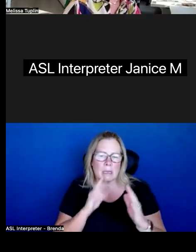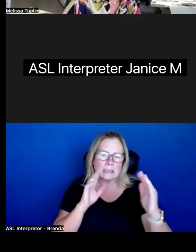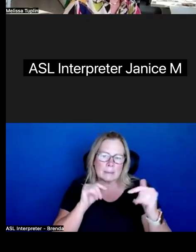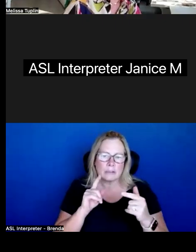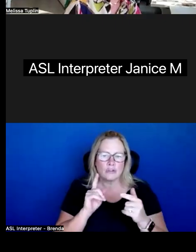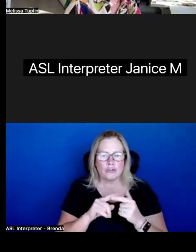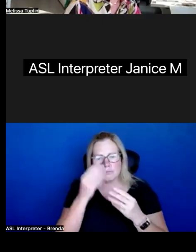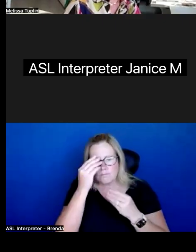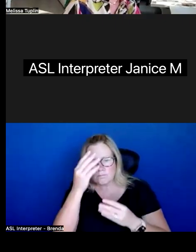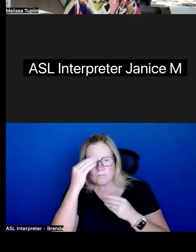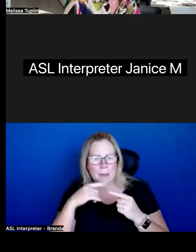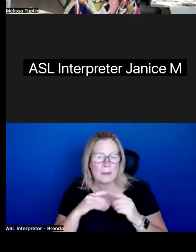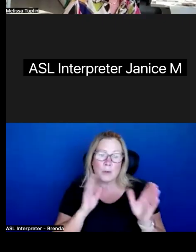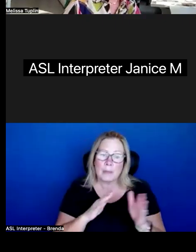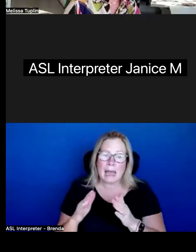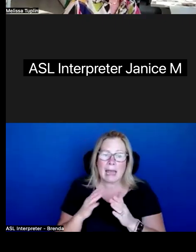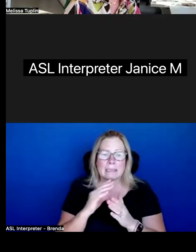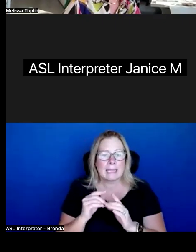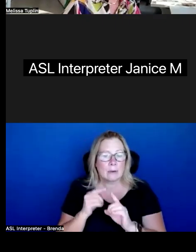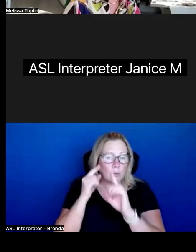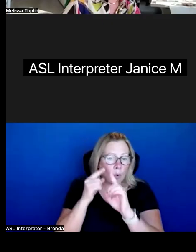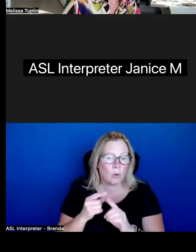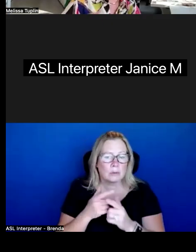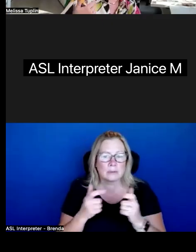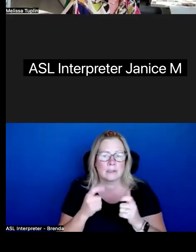The four-year cycle for professional arts organizations will come with higher